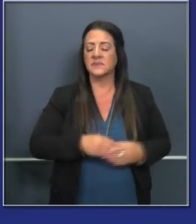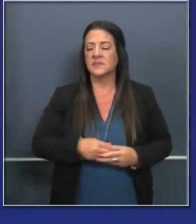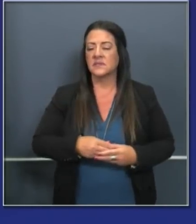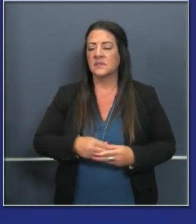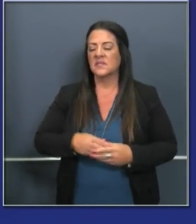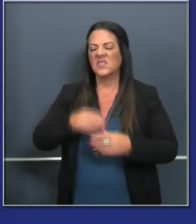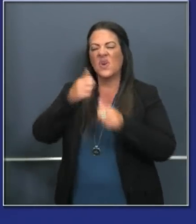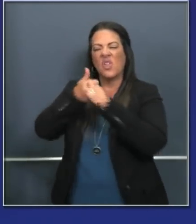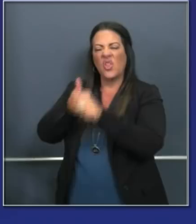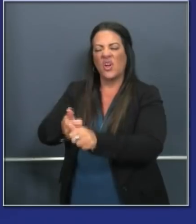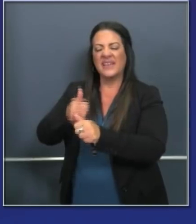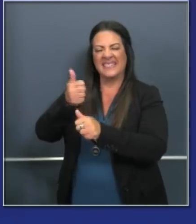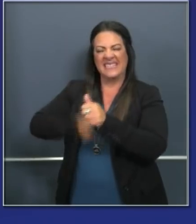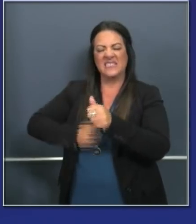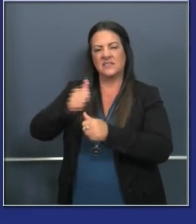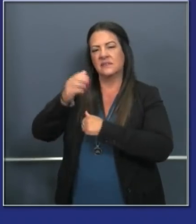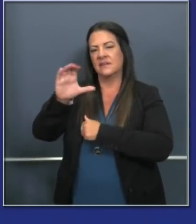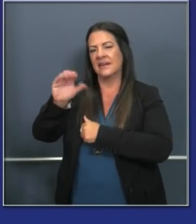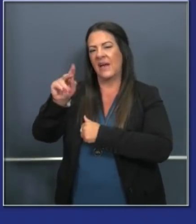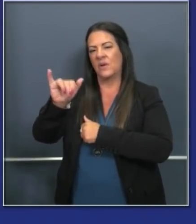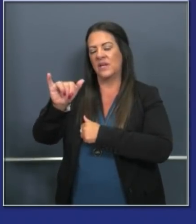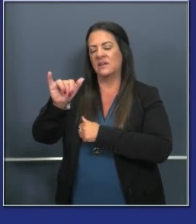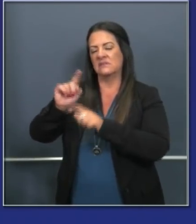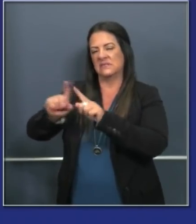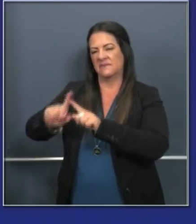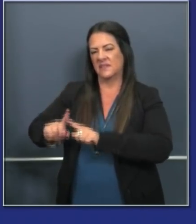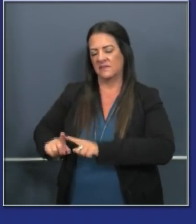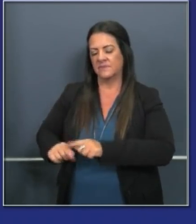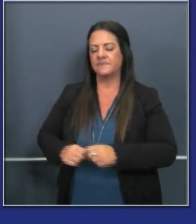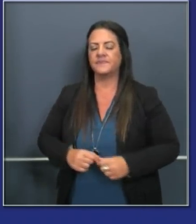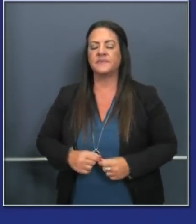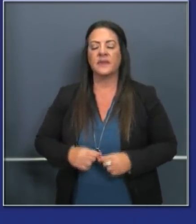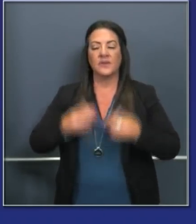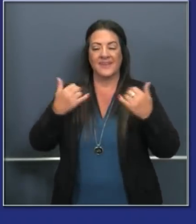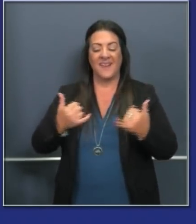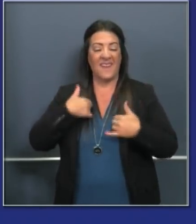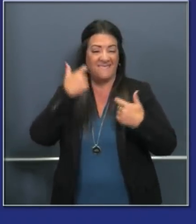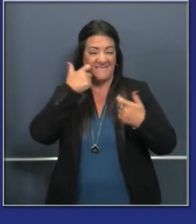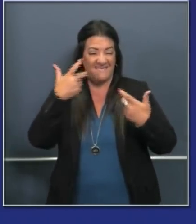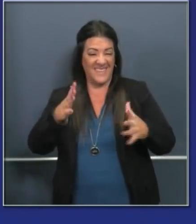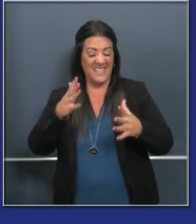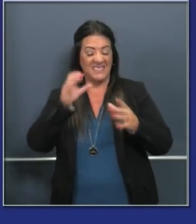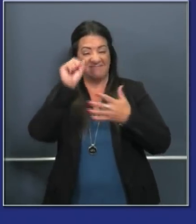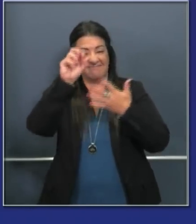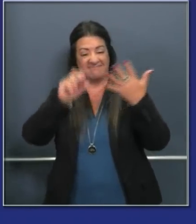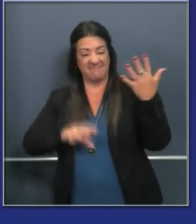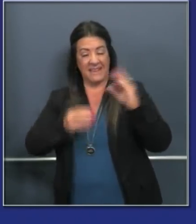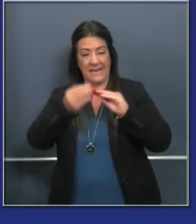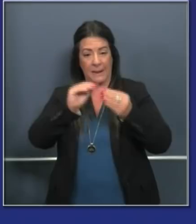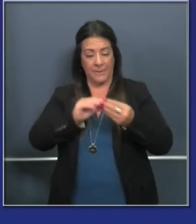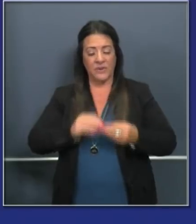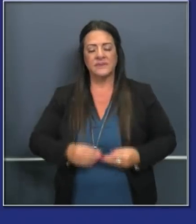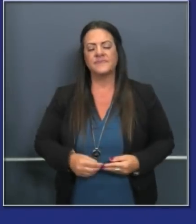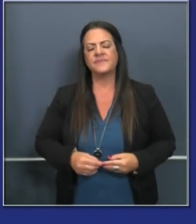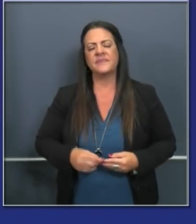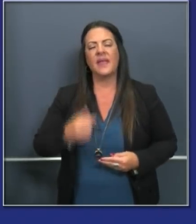THE REOPENING OF THEIR ECONOMY INTO THESE PHASES AS THEY'VE BEEN REFERRED TO. SO THAT'S AN